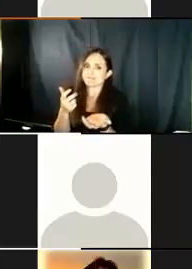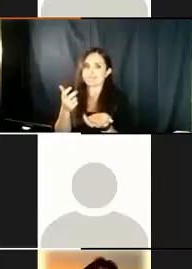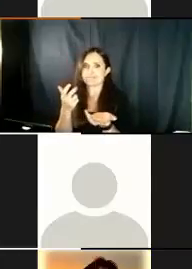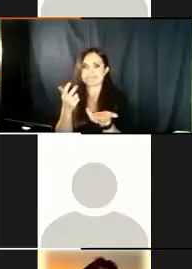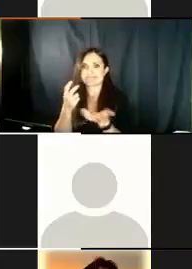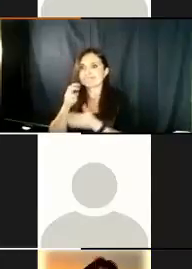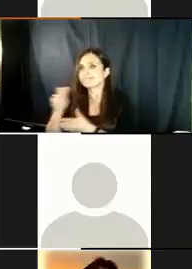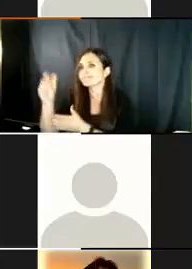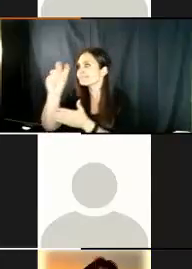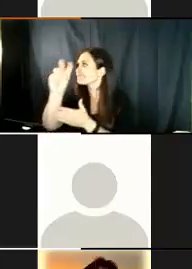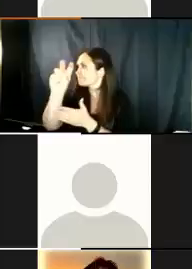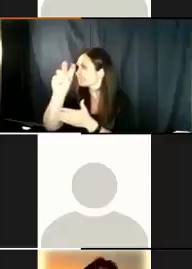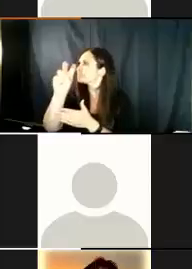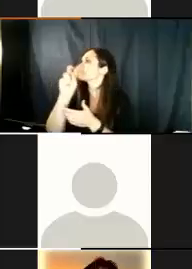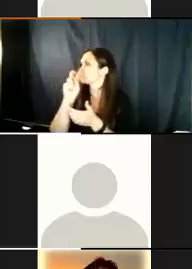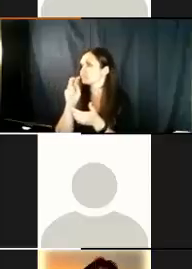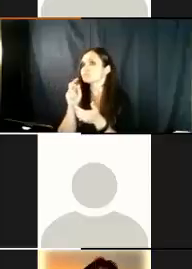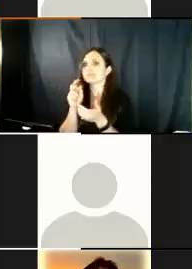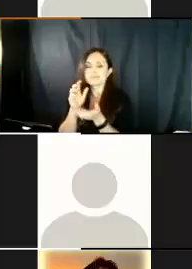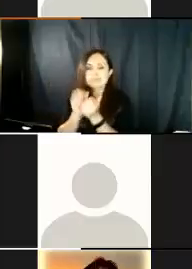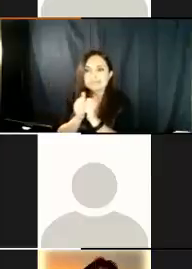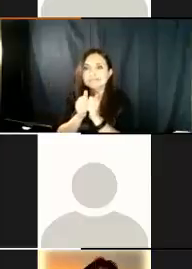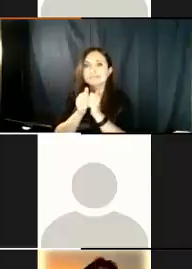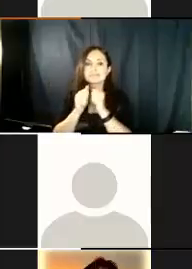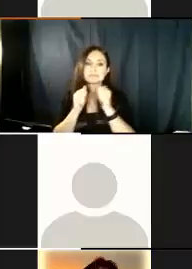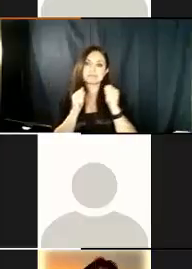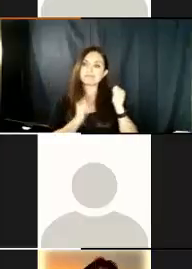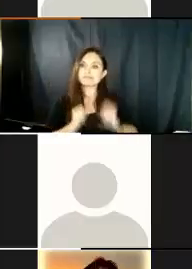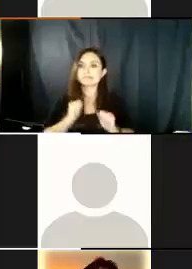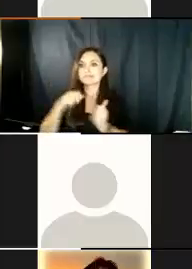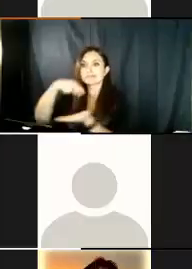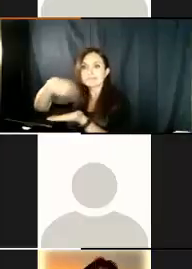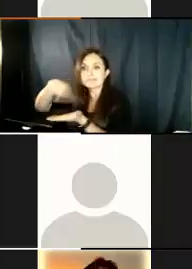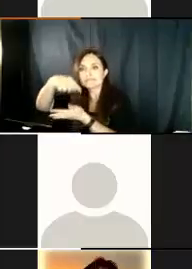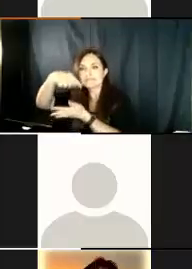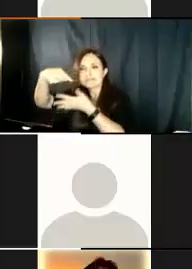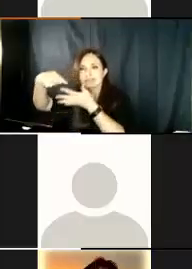kind of sport, or jobs such as acting or dance something like that, or students who may be